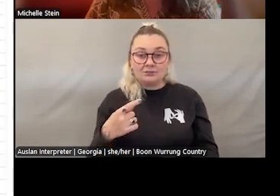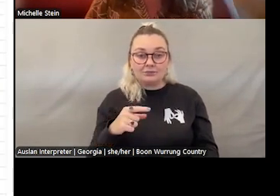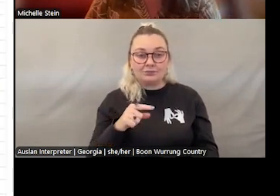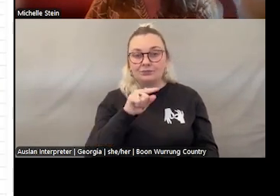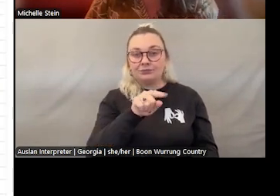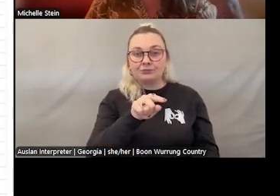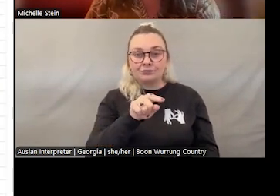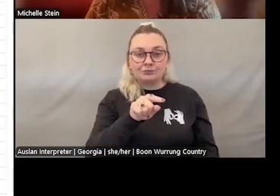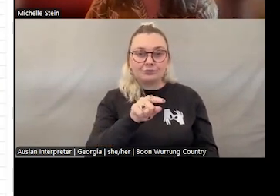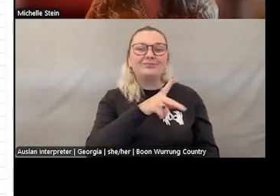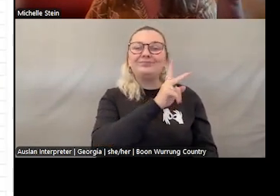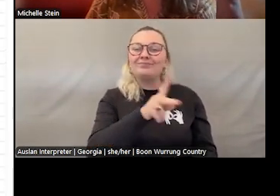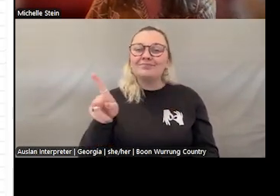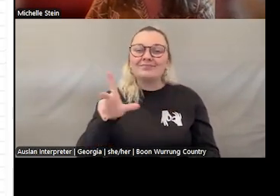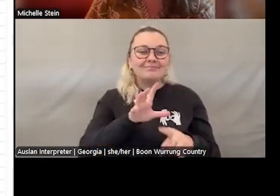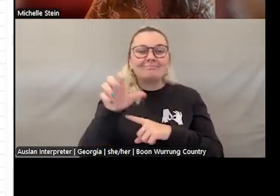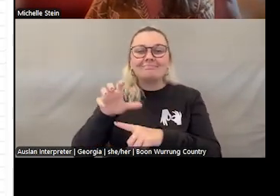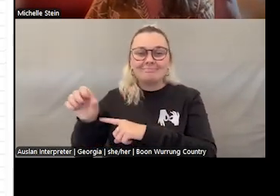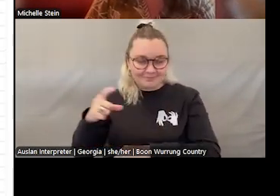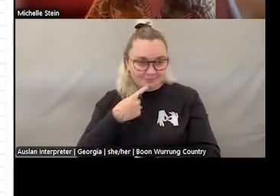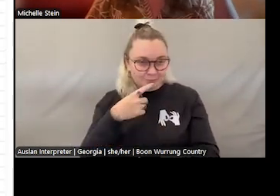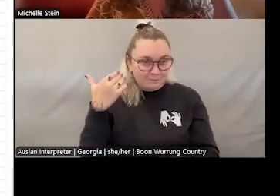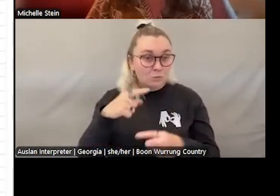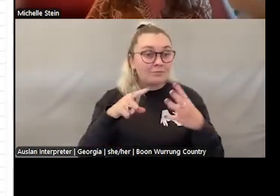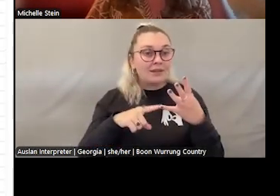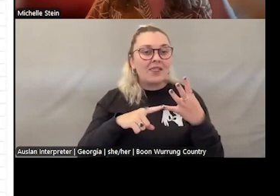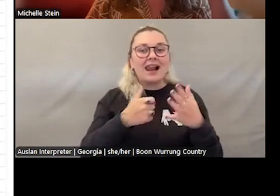is there pattern identification track then an angled review -- annual review.